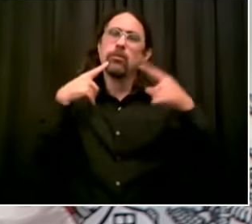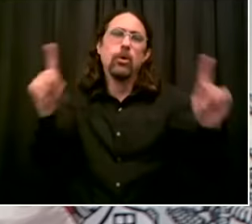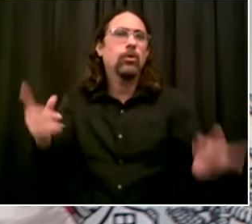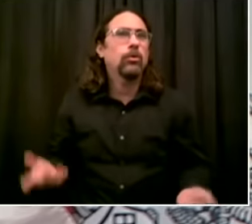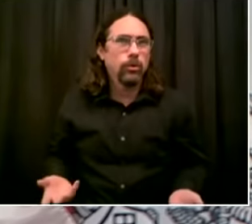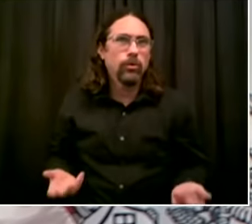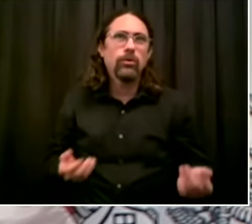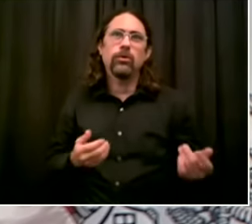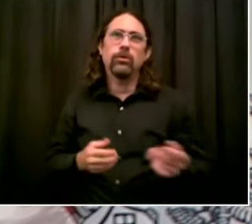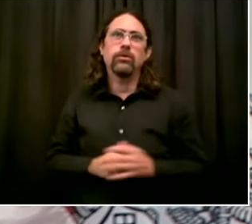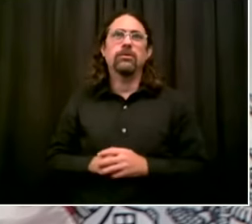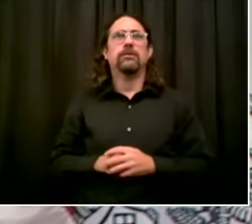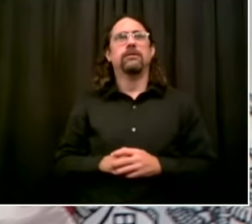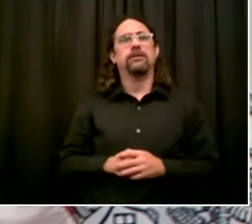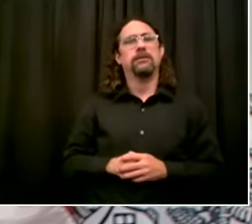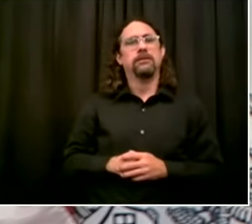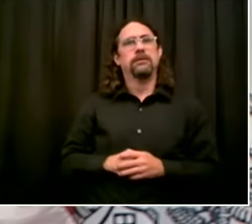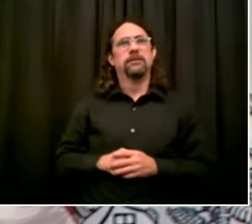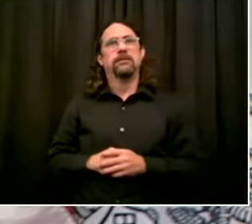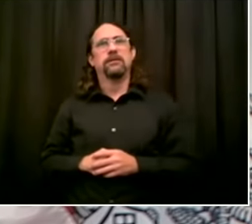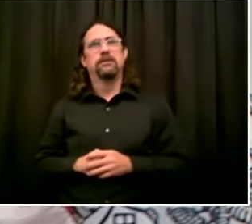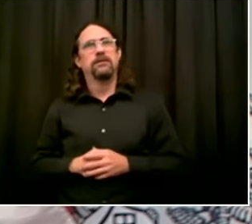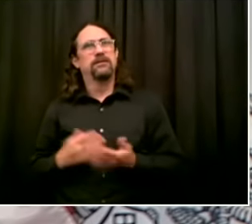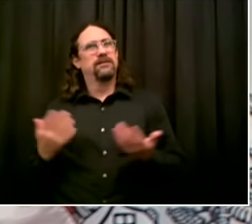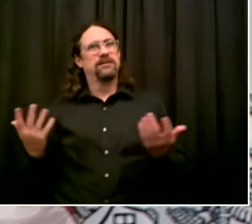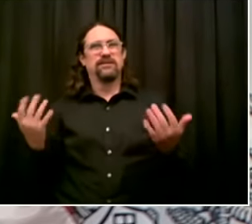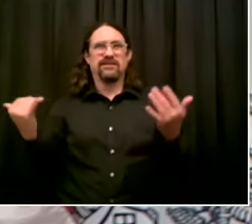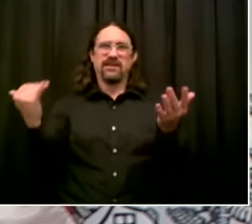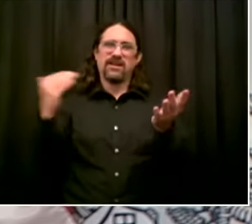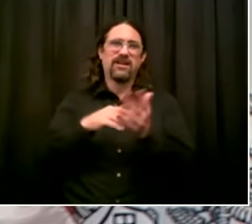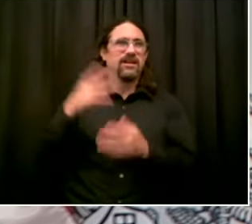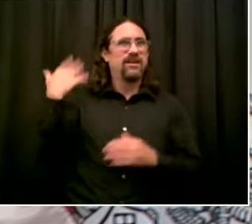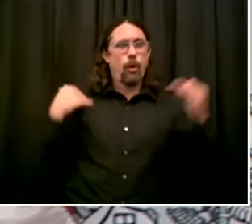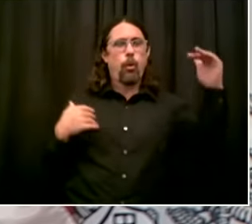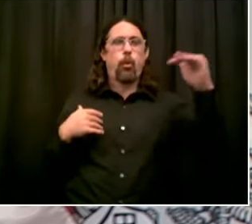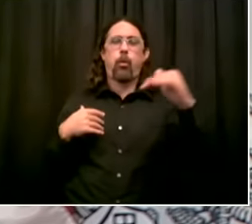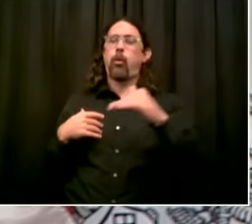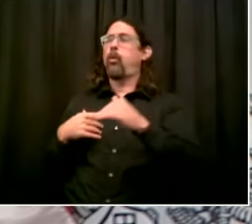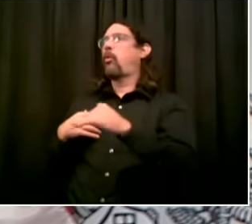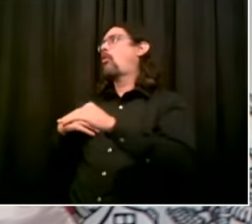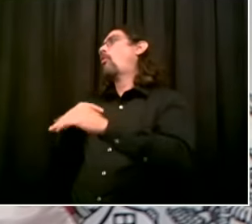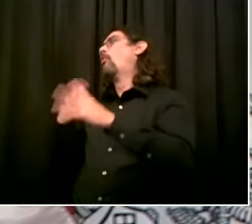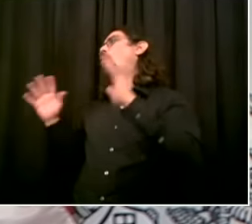CASE TO ENSURE EVERY PERSON WHO CALLS IS ADDRESSED IMMEDIATELY. IF THE BOARD SUNWILLING TO BE